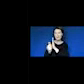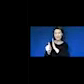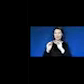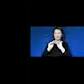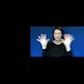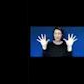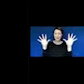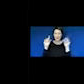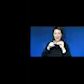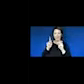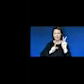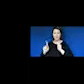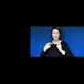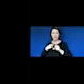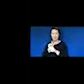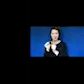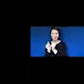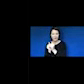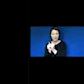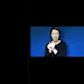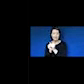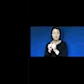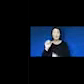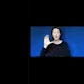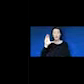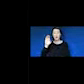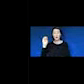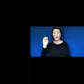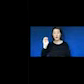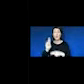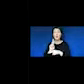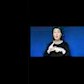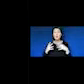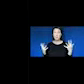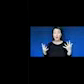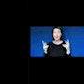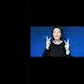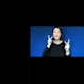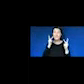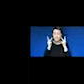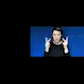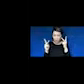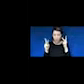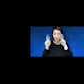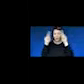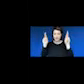So customized employment utilizes a portfolio or visual resume' for individuals that really